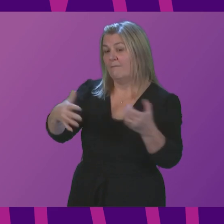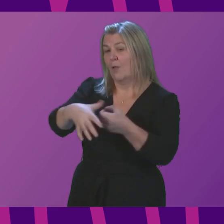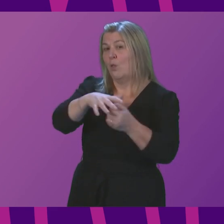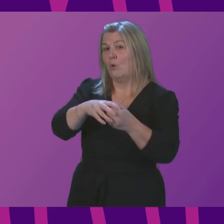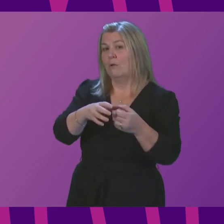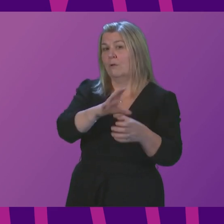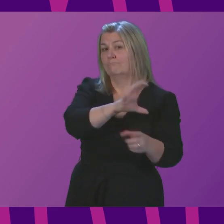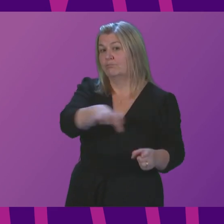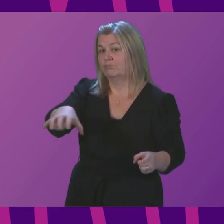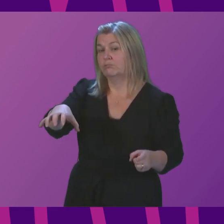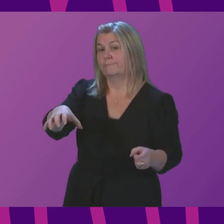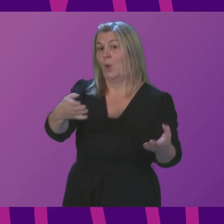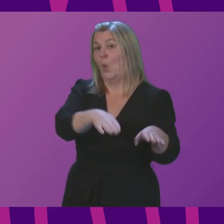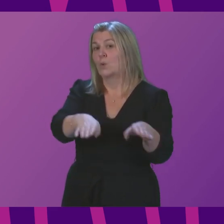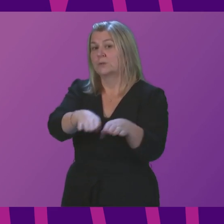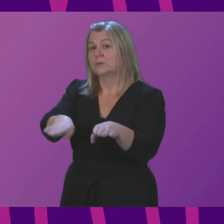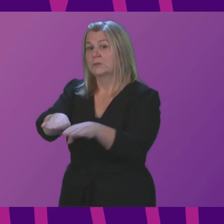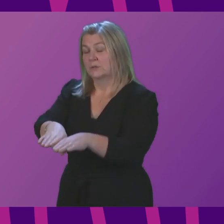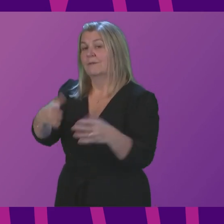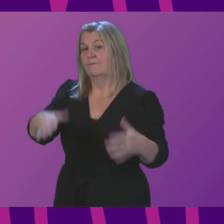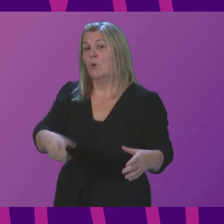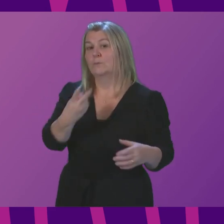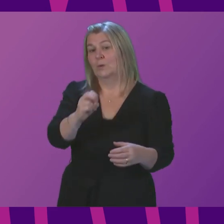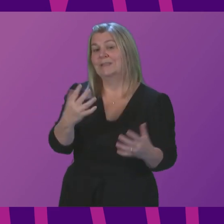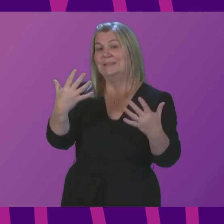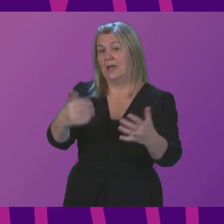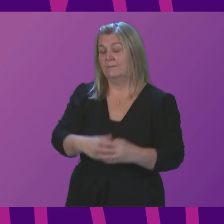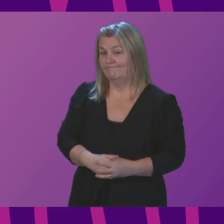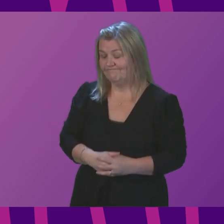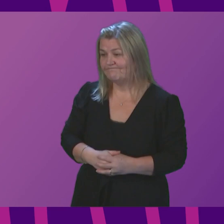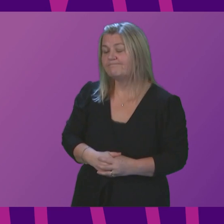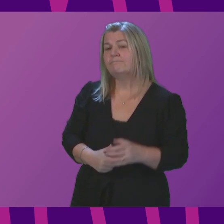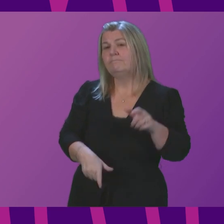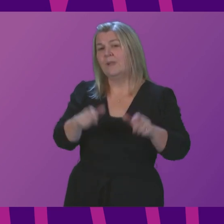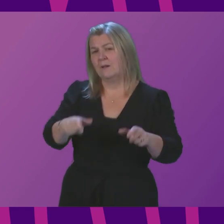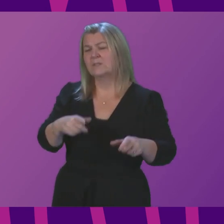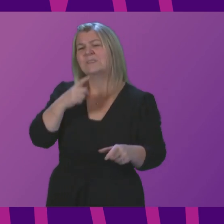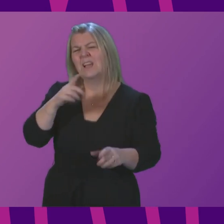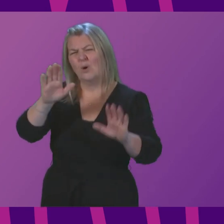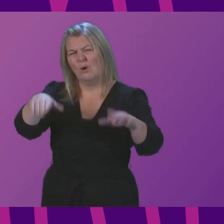have been lost since 2010. Customers were sent to post offices for their everyday banking